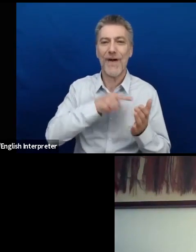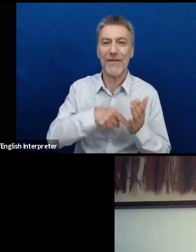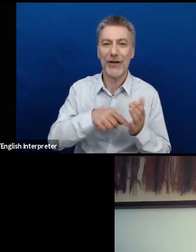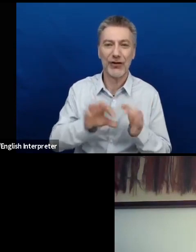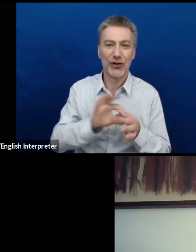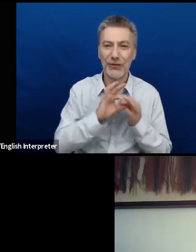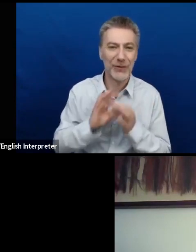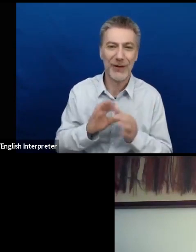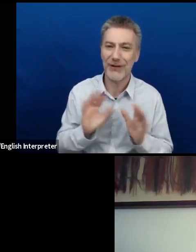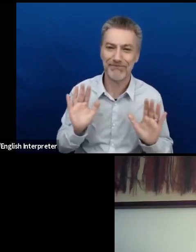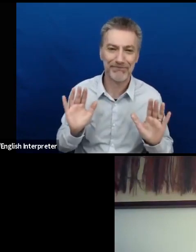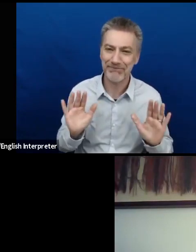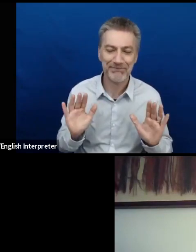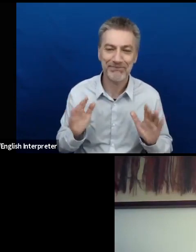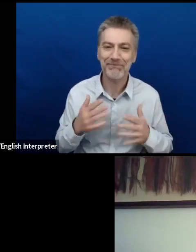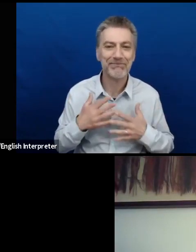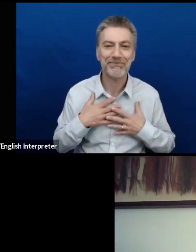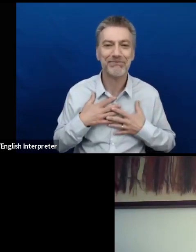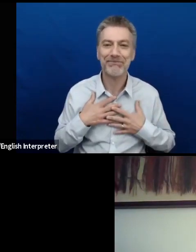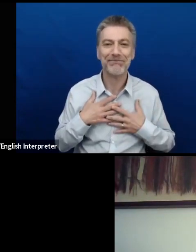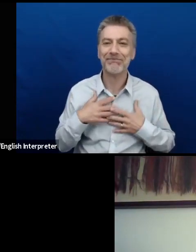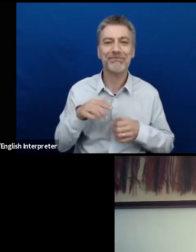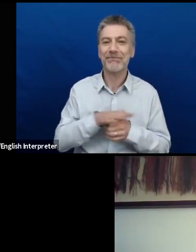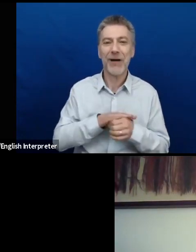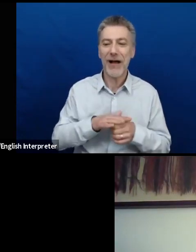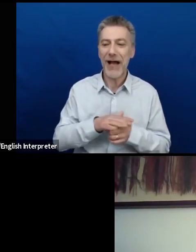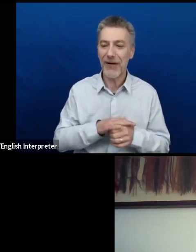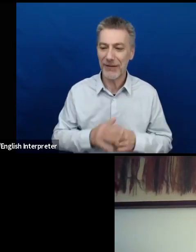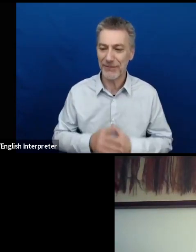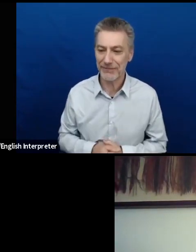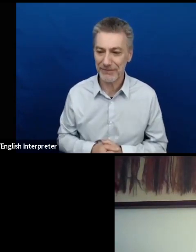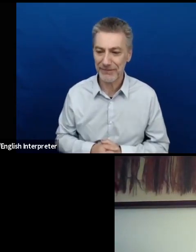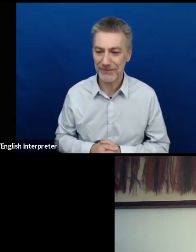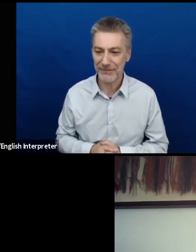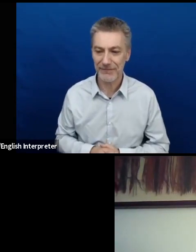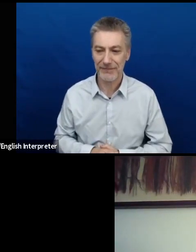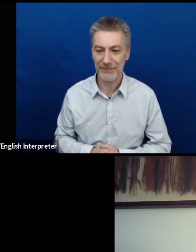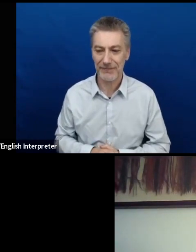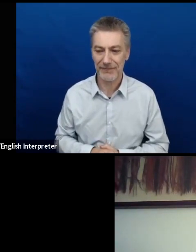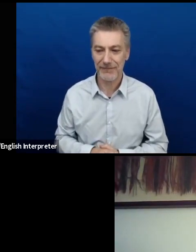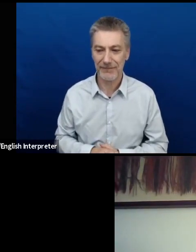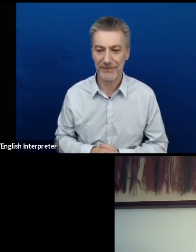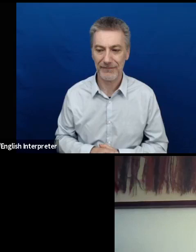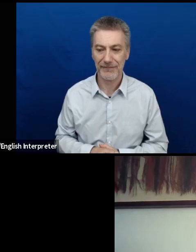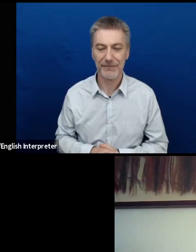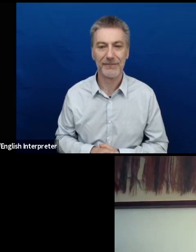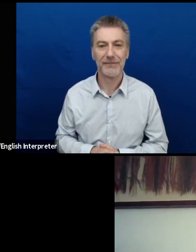That is not just a national question but also a colonial